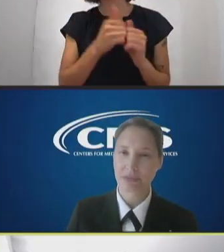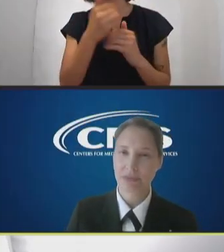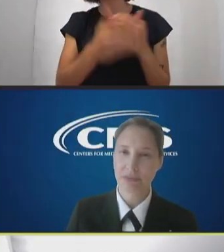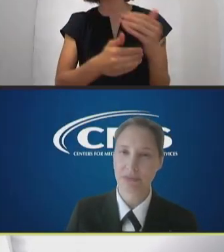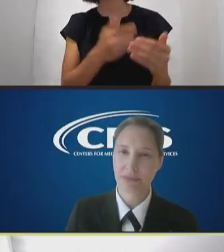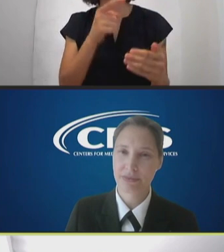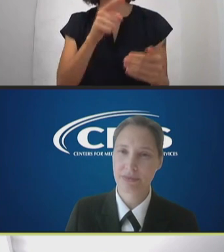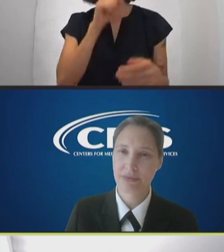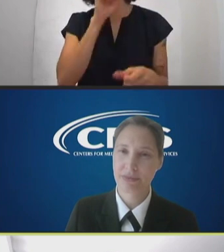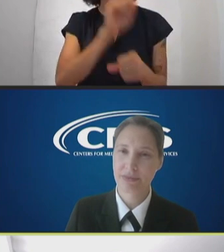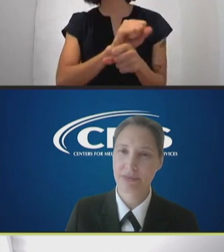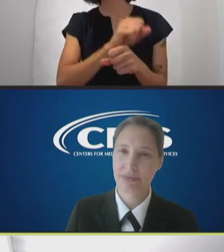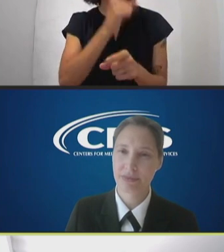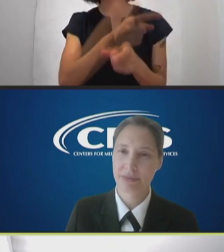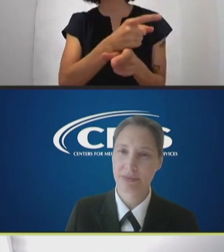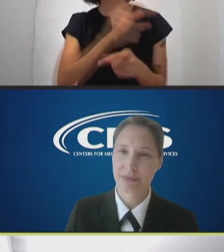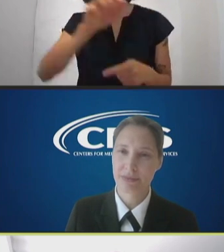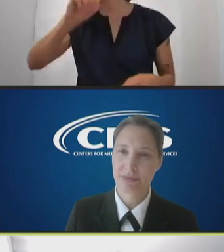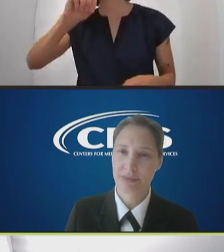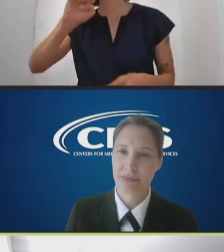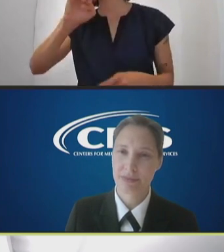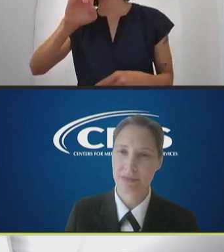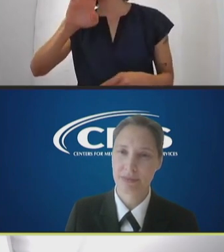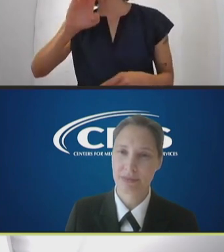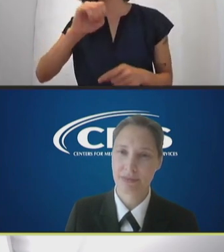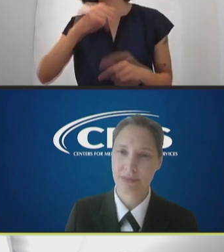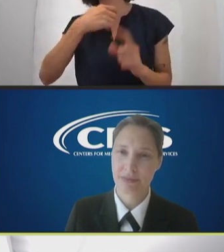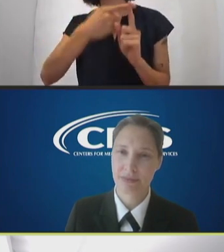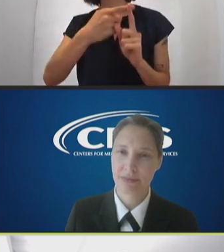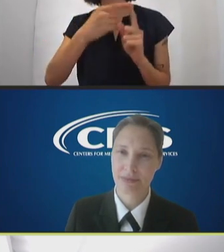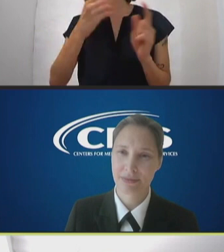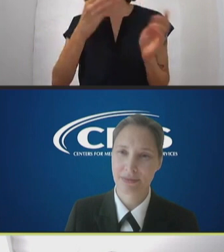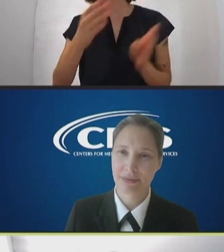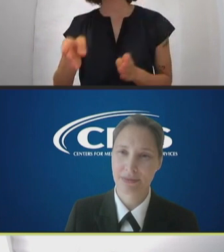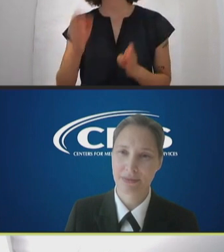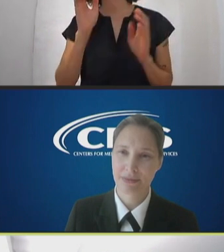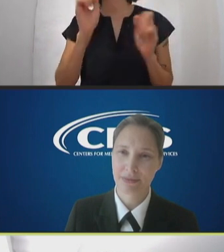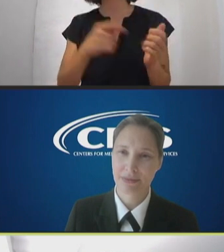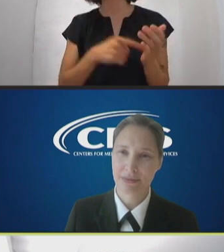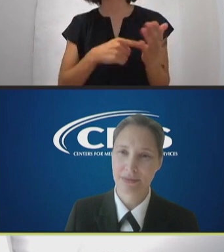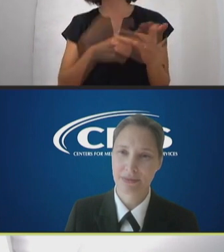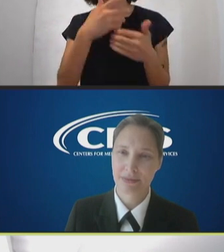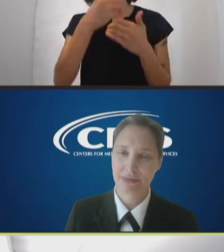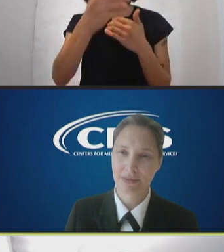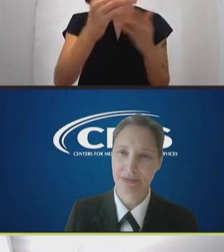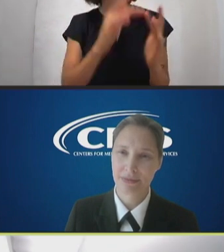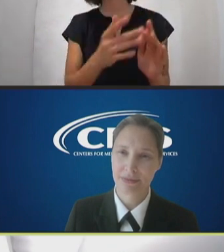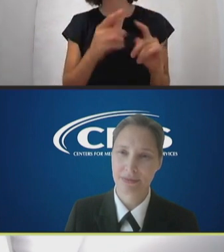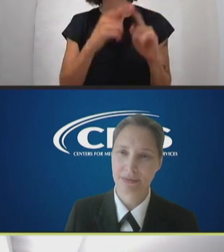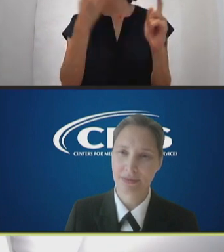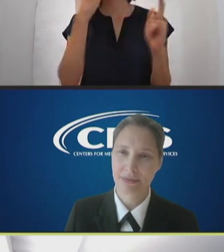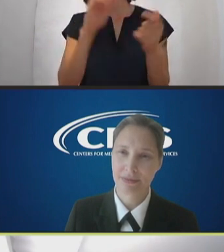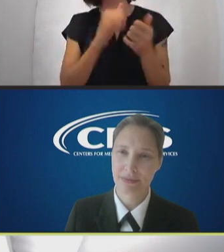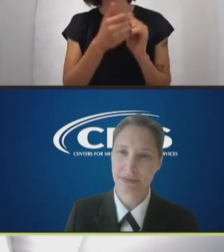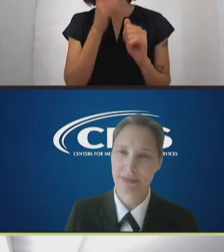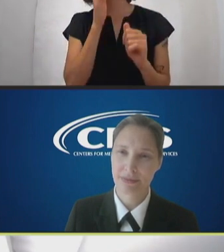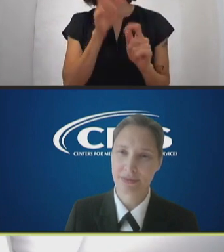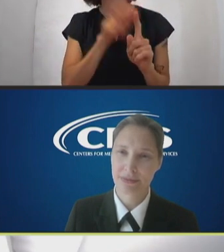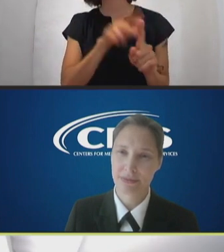that Medicare Advantage Plans can build out networks. I don't know how that applies to a public health site like you indicated. I believe there was a presentation this